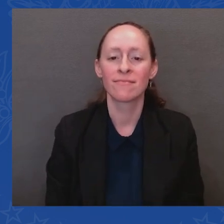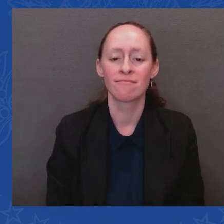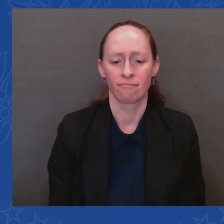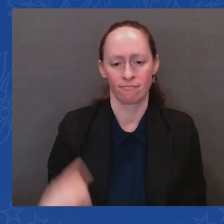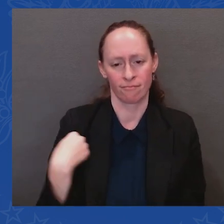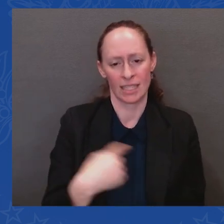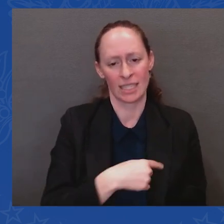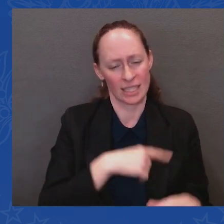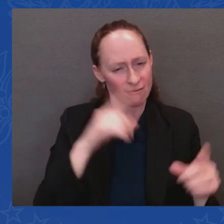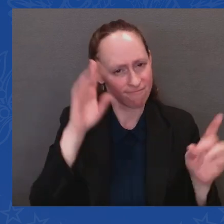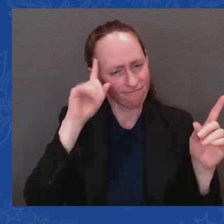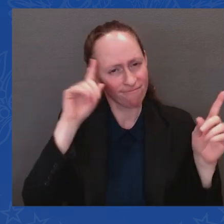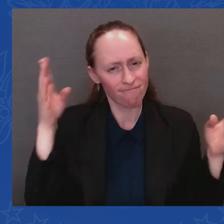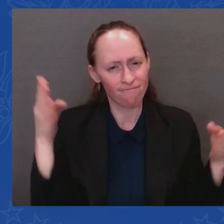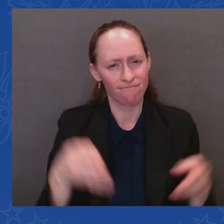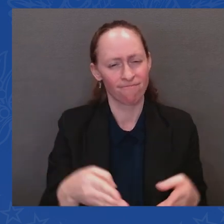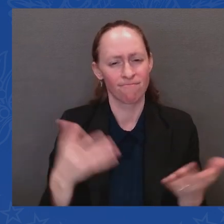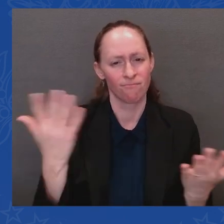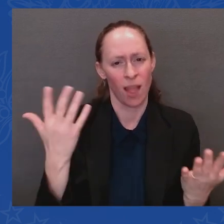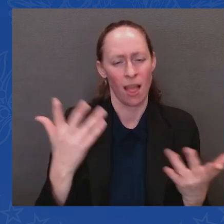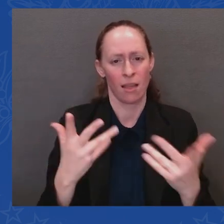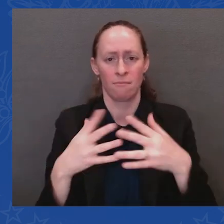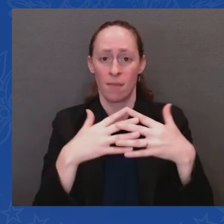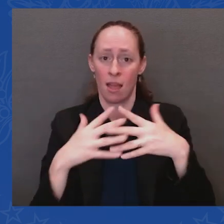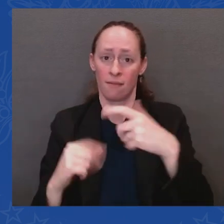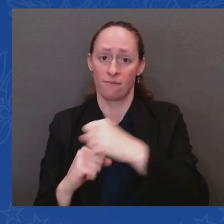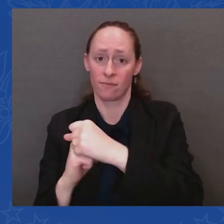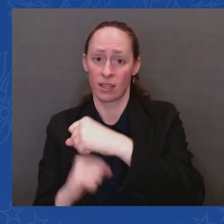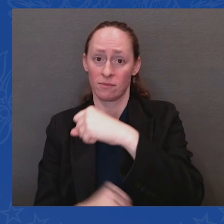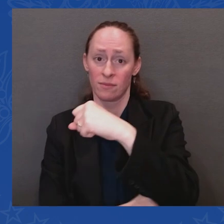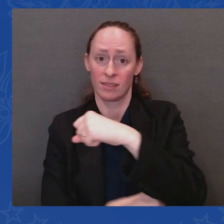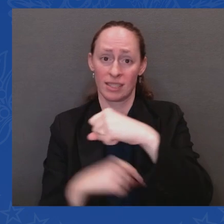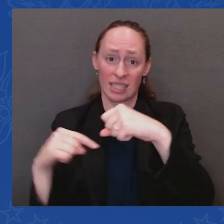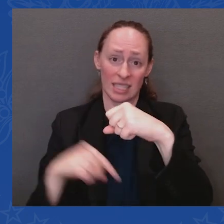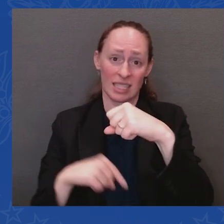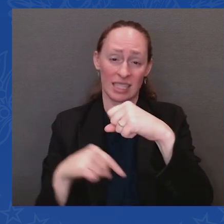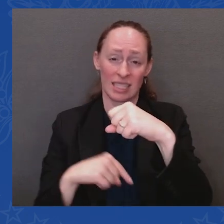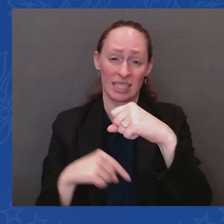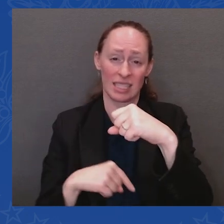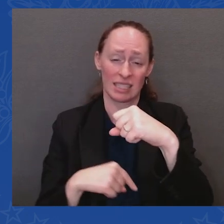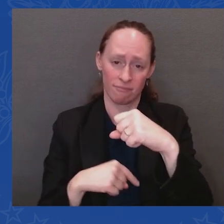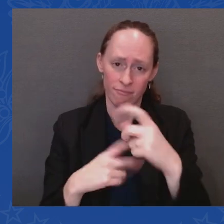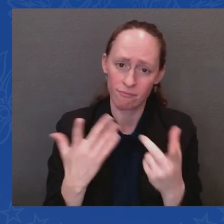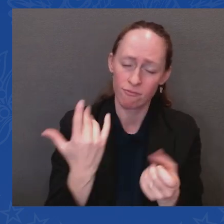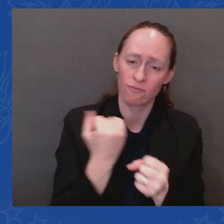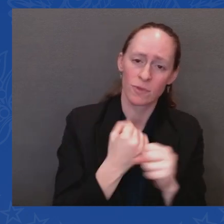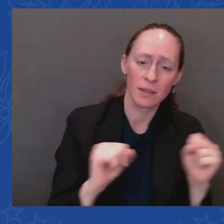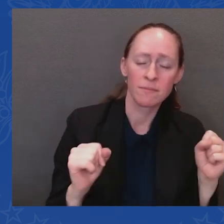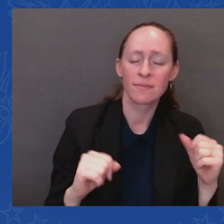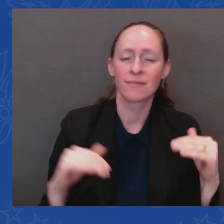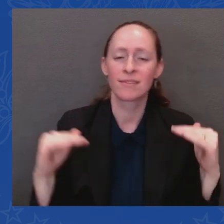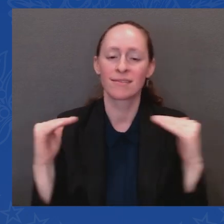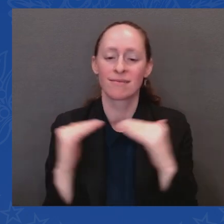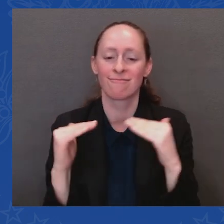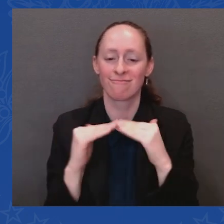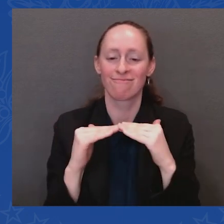Let us remember our responsibilities to protect and preserve these ideals, just as our veterans have done